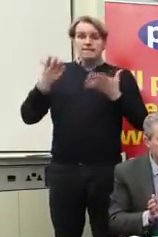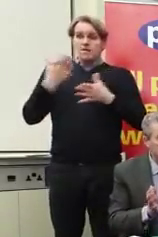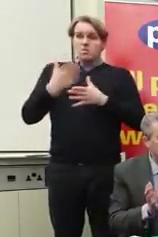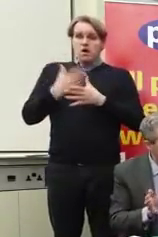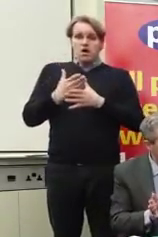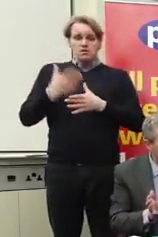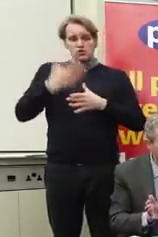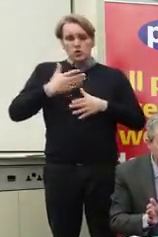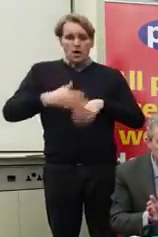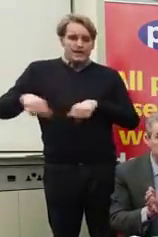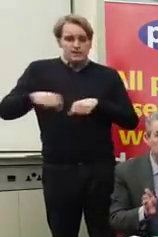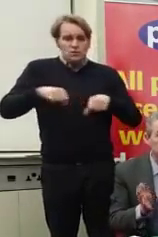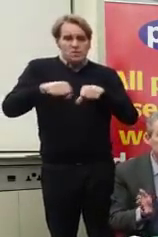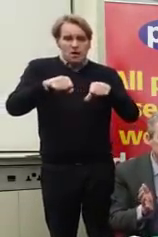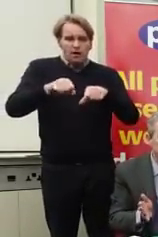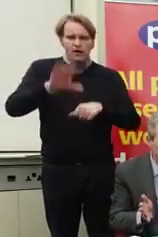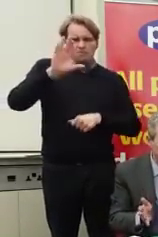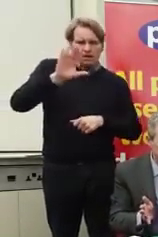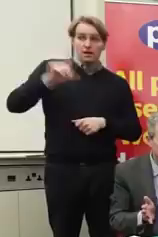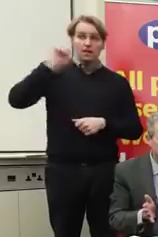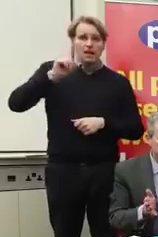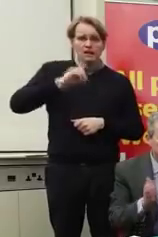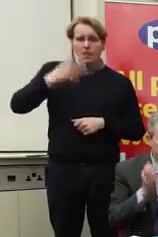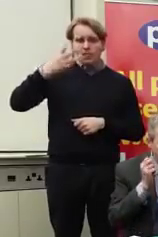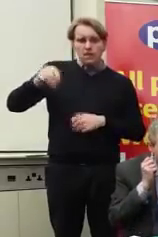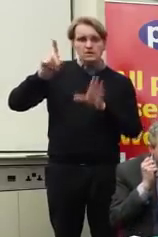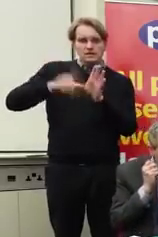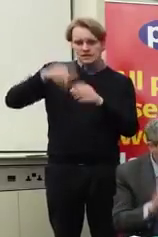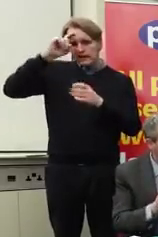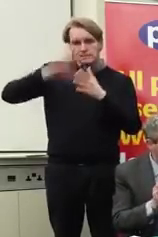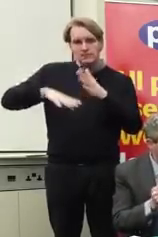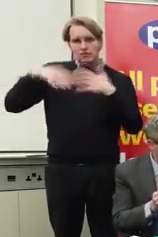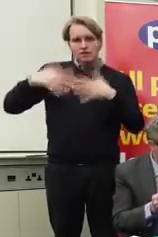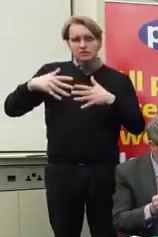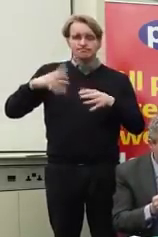is a tragedy when somebody with 30 years experience is, we're losing that person